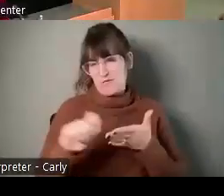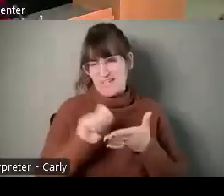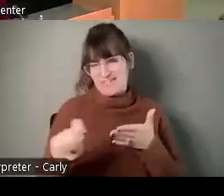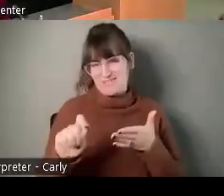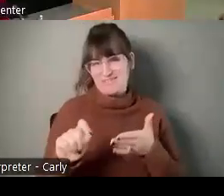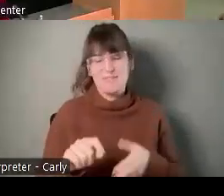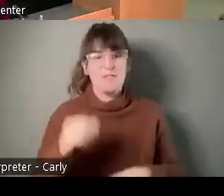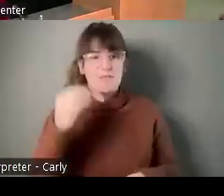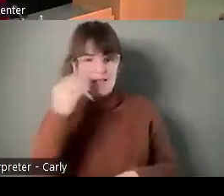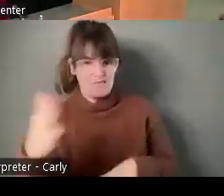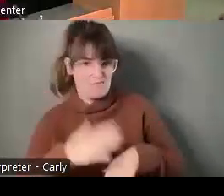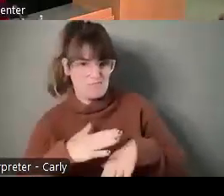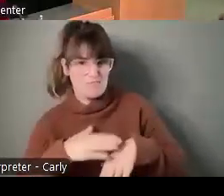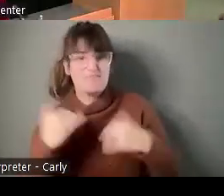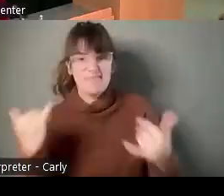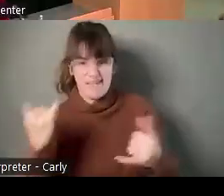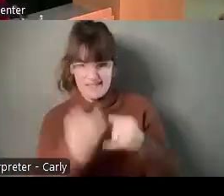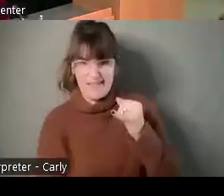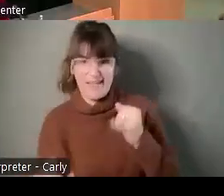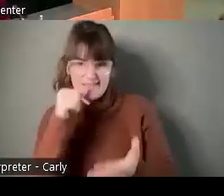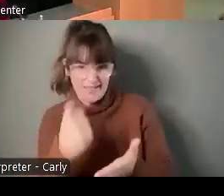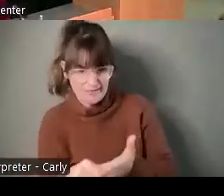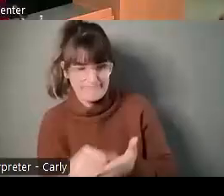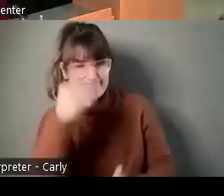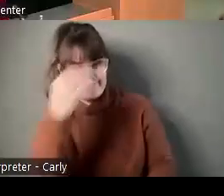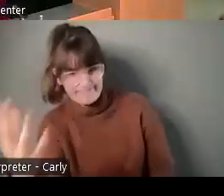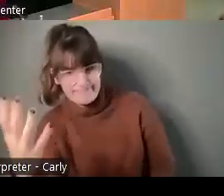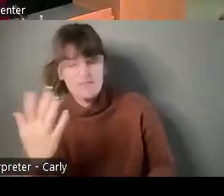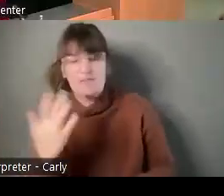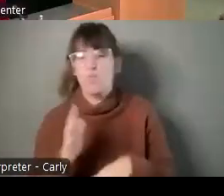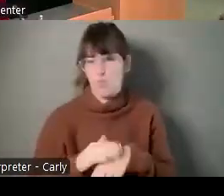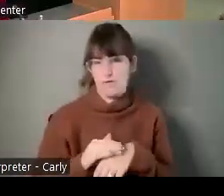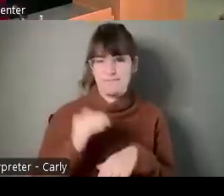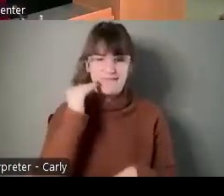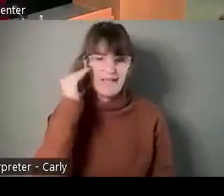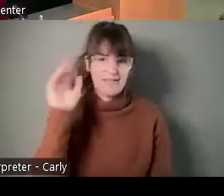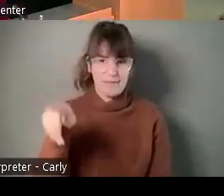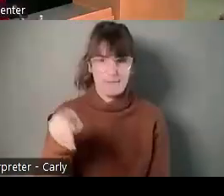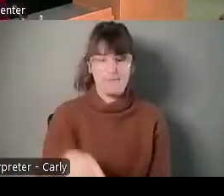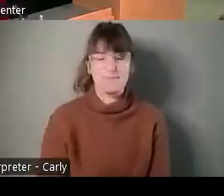know in the last letter that it's our last one as well. And so the overall response has been